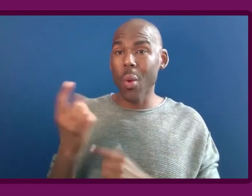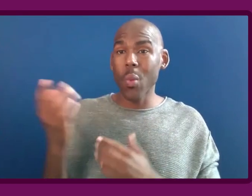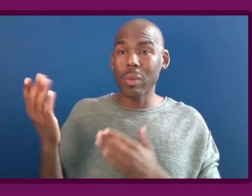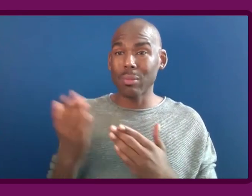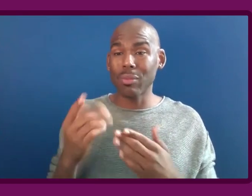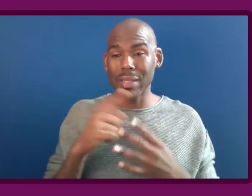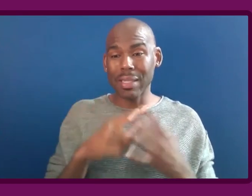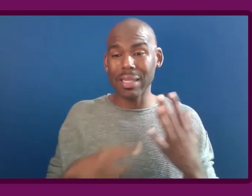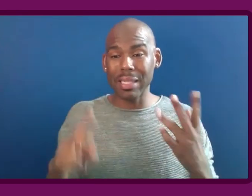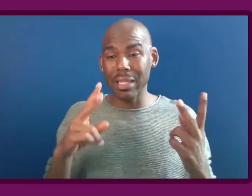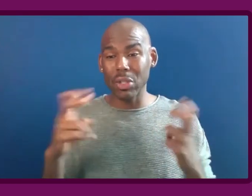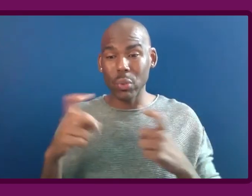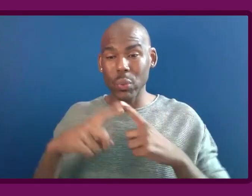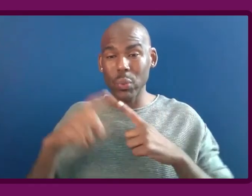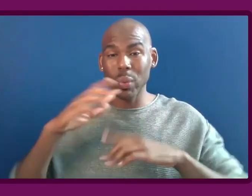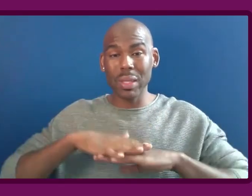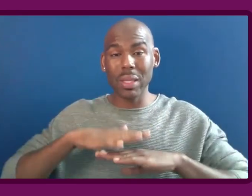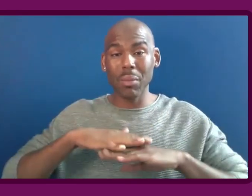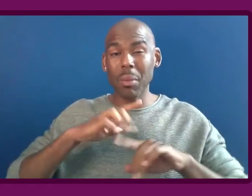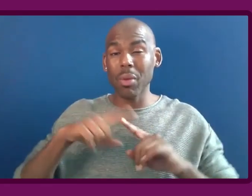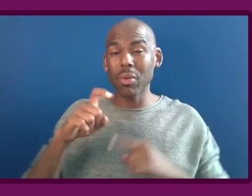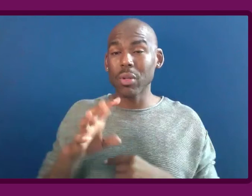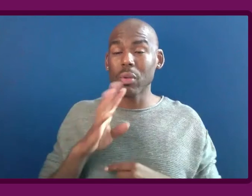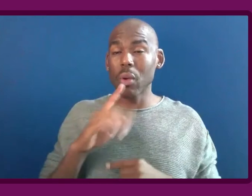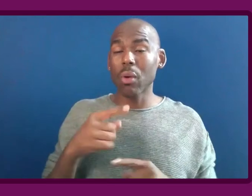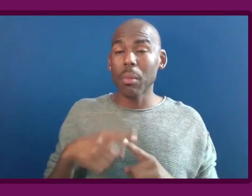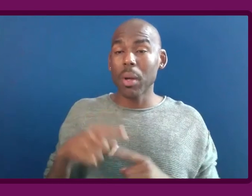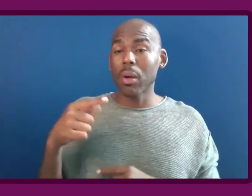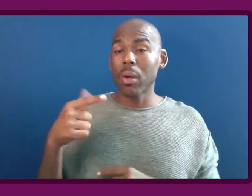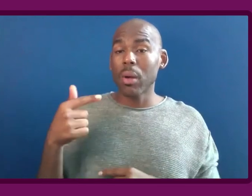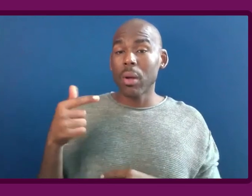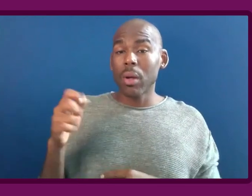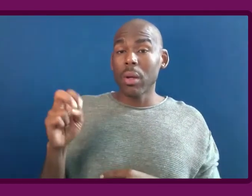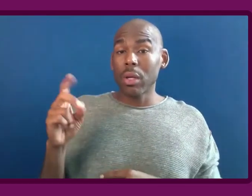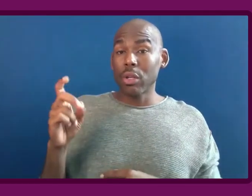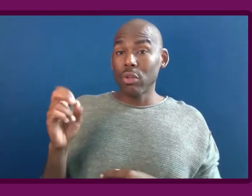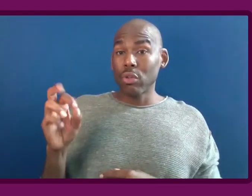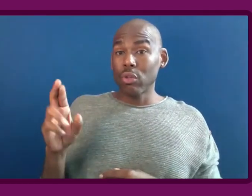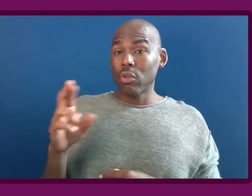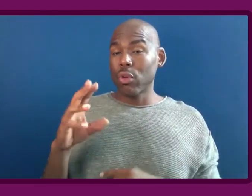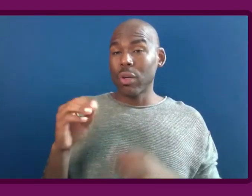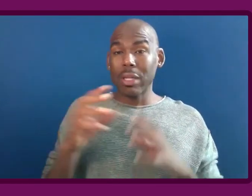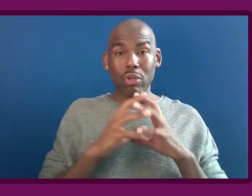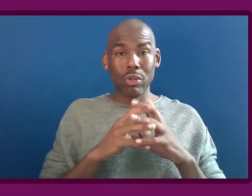the places that I've been able to raise my voice and be and talk. Even me speaking English, it's a